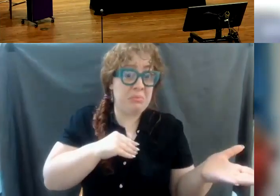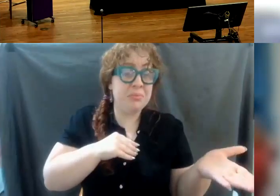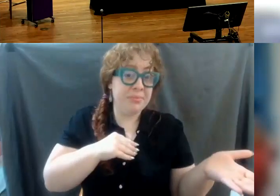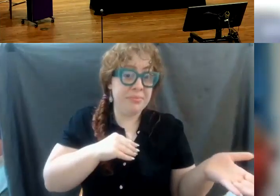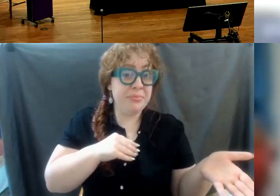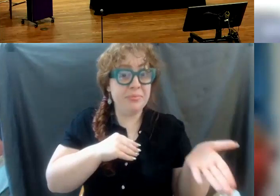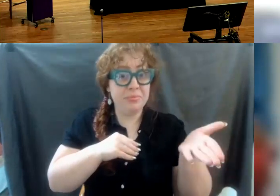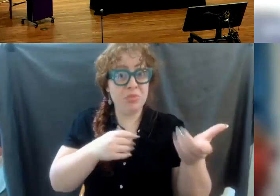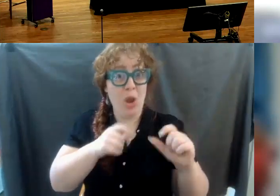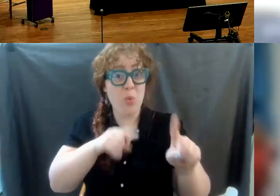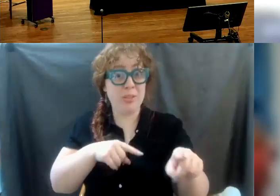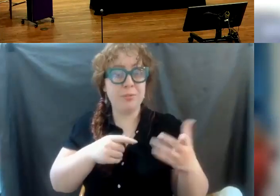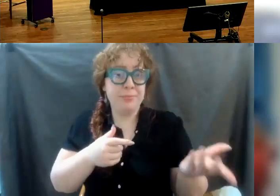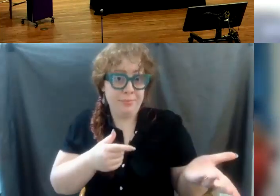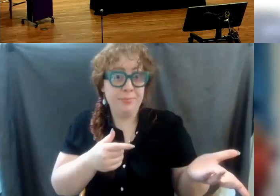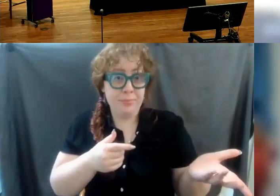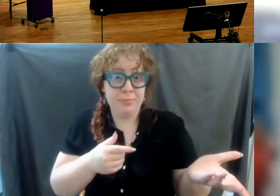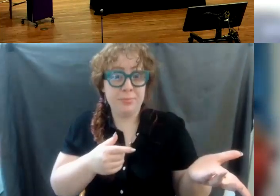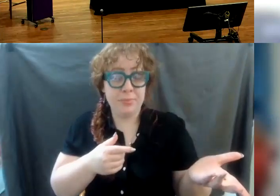from a from our disabled community perspective,